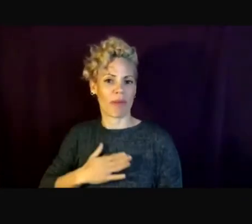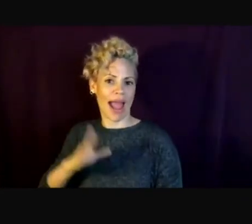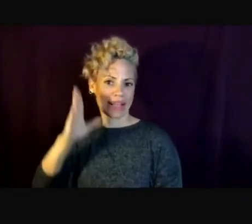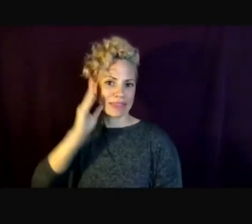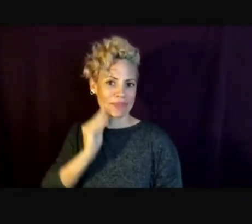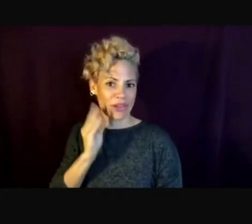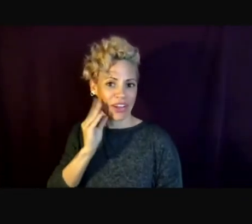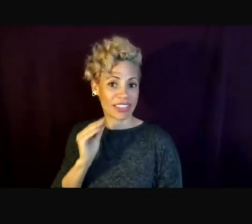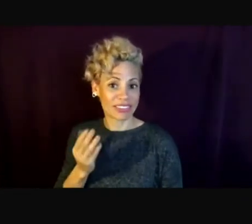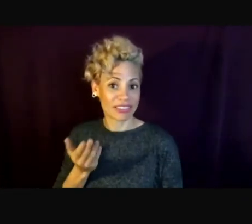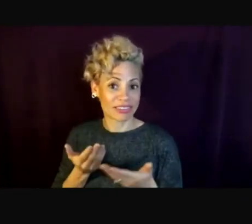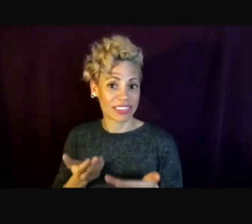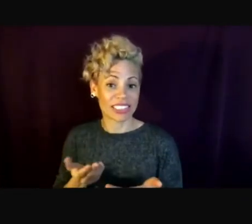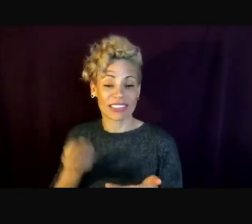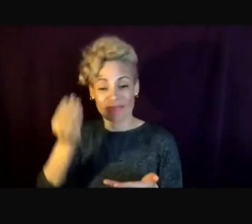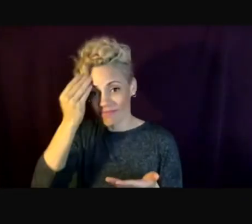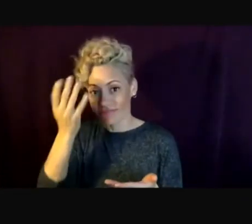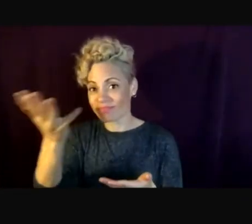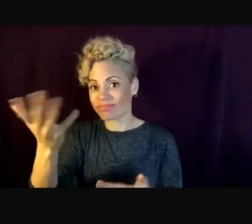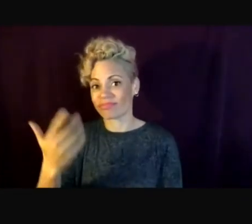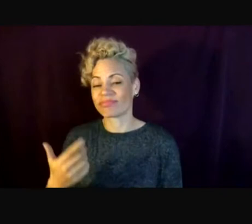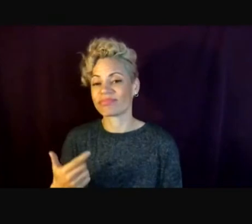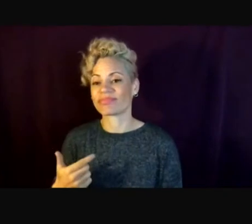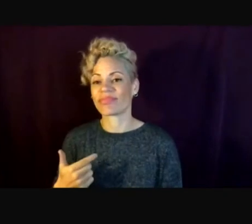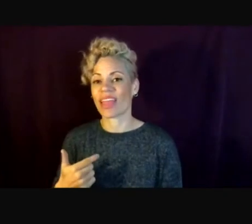And just for you to know, I'm a devout Catholic.